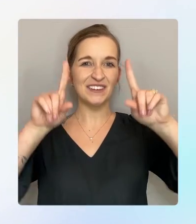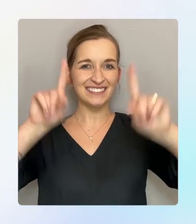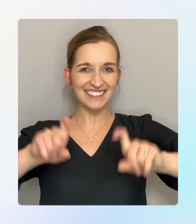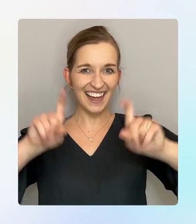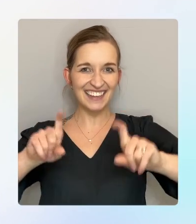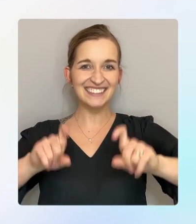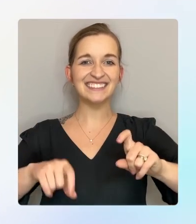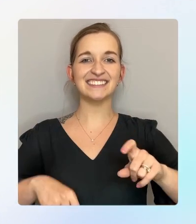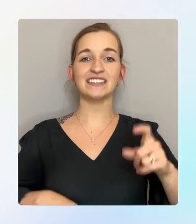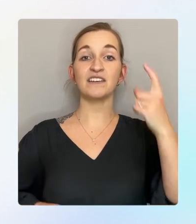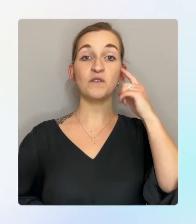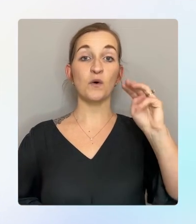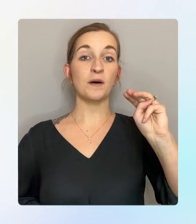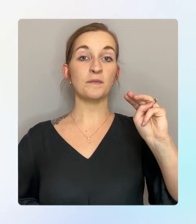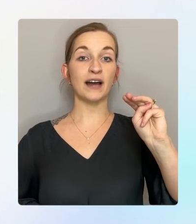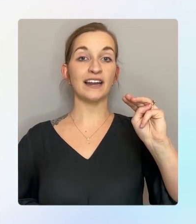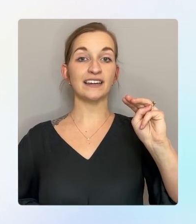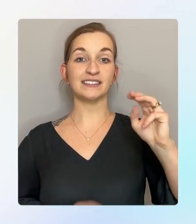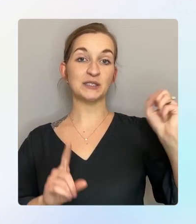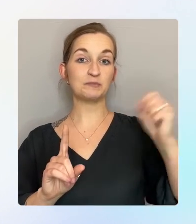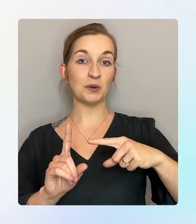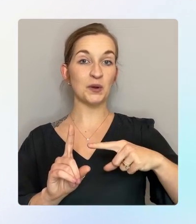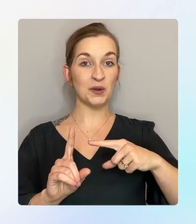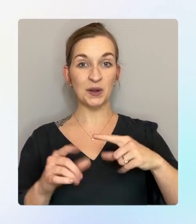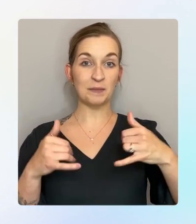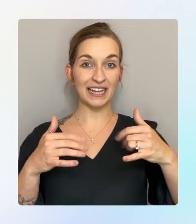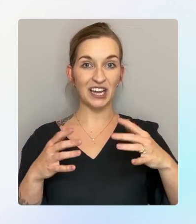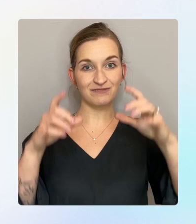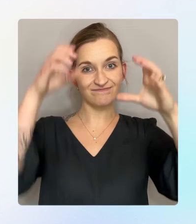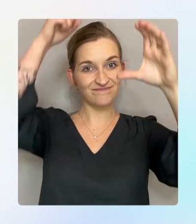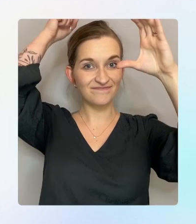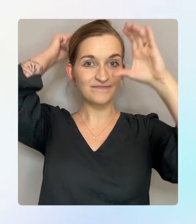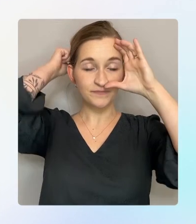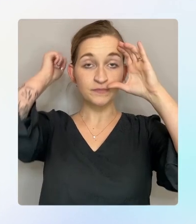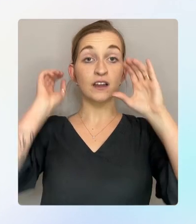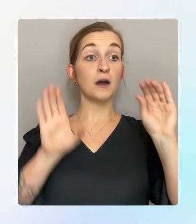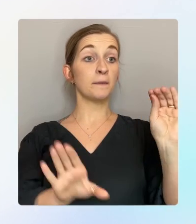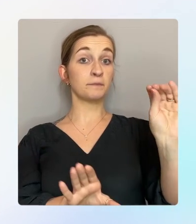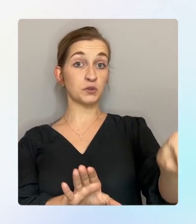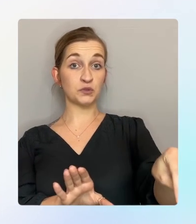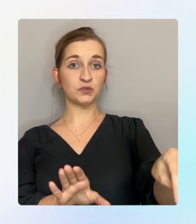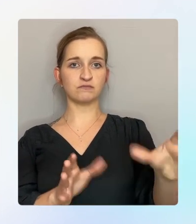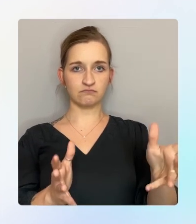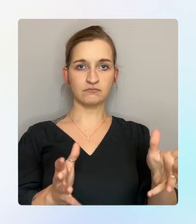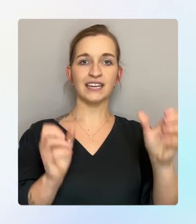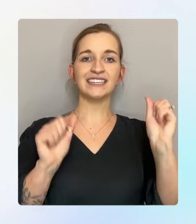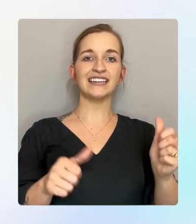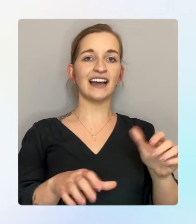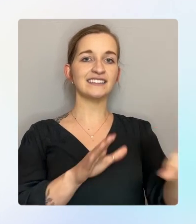Let's now test our timer on Meta Spark Player. Once it's been instantiated in the scene, we can select it